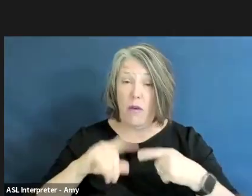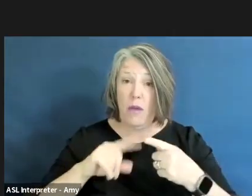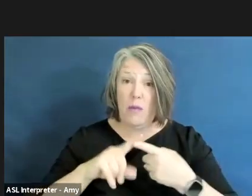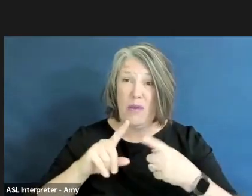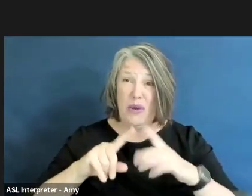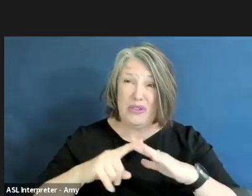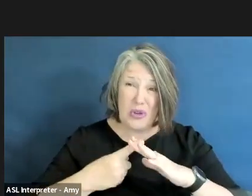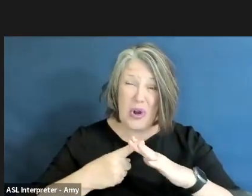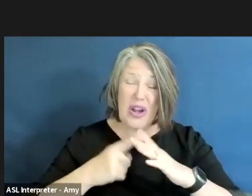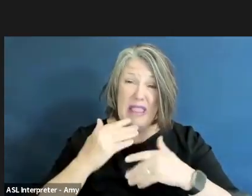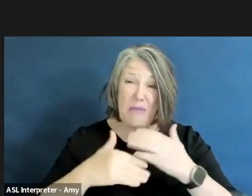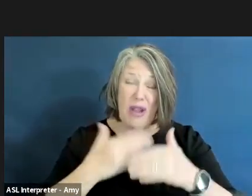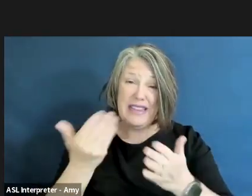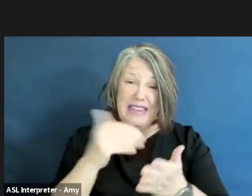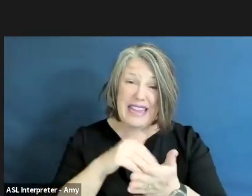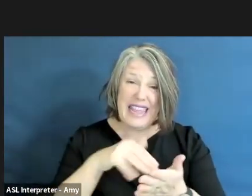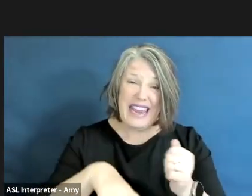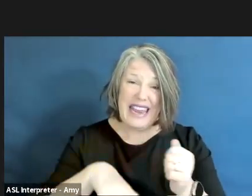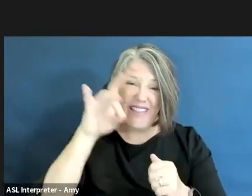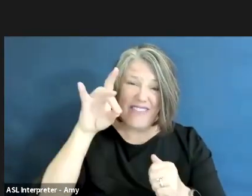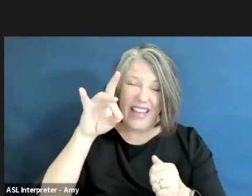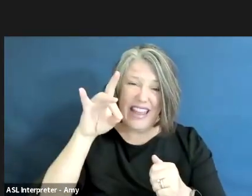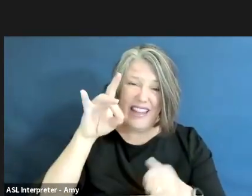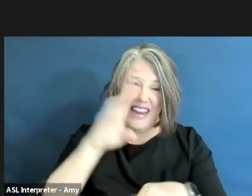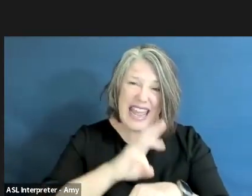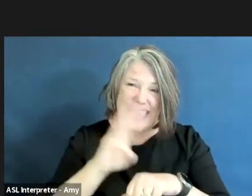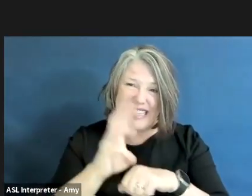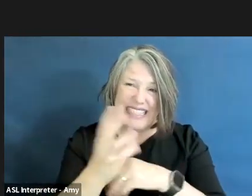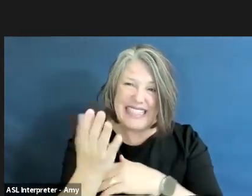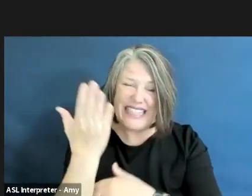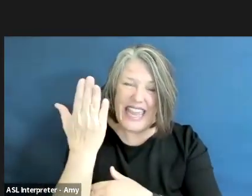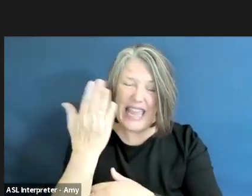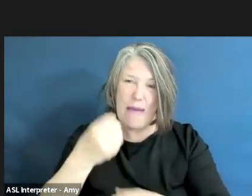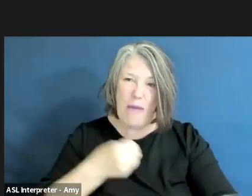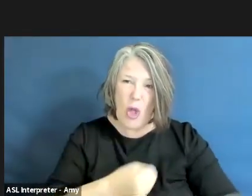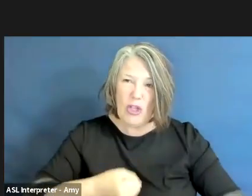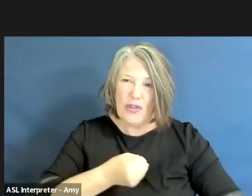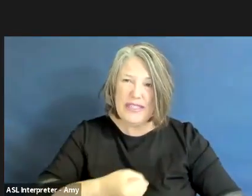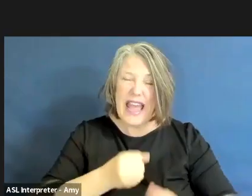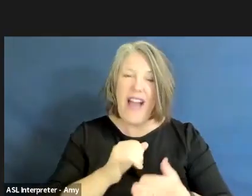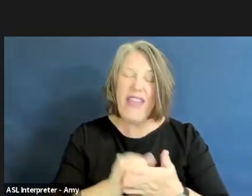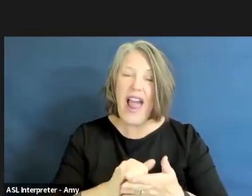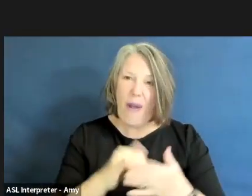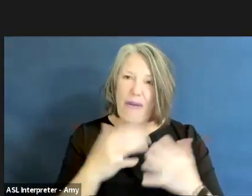I found out at 6:00 A.M. Ultrasound that I was pregnant.